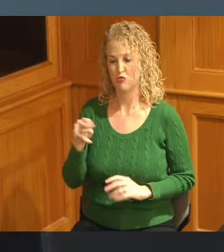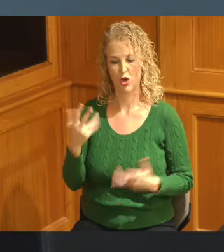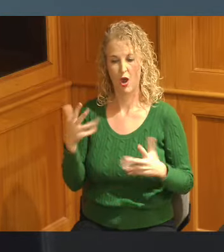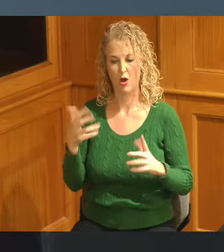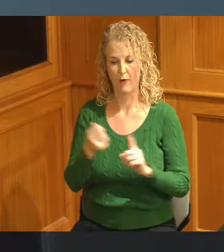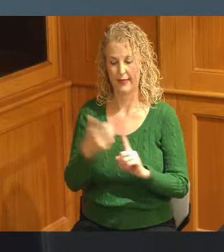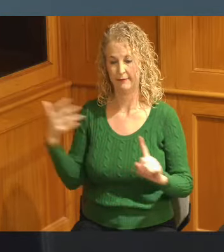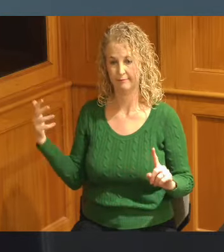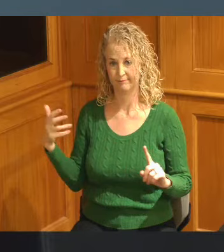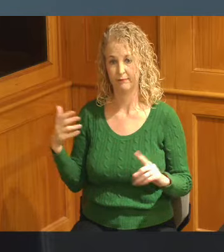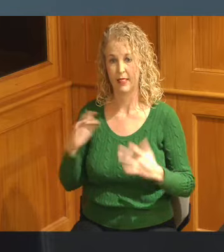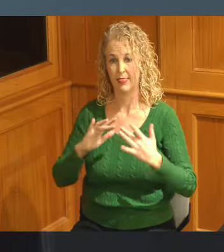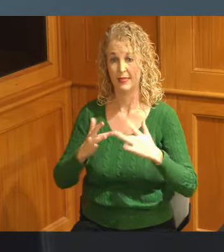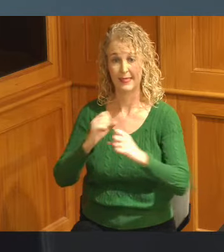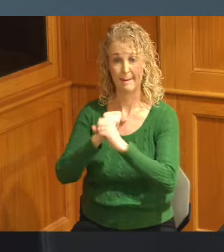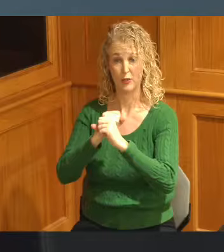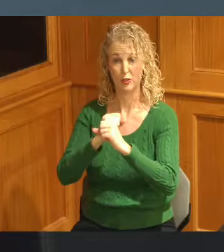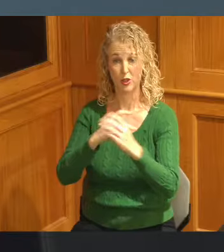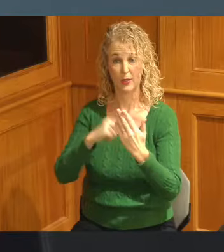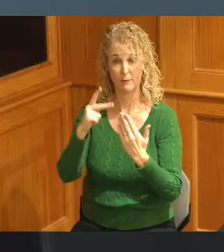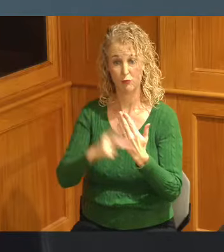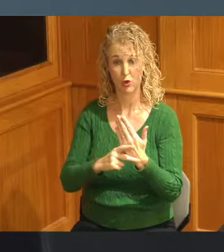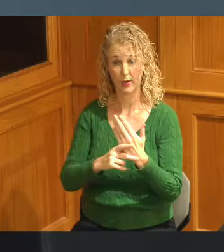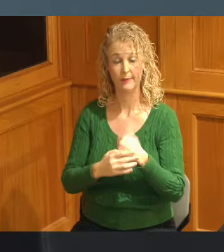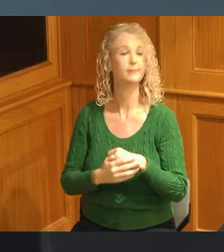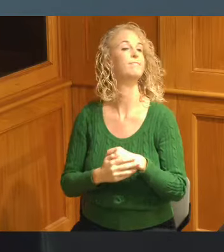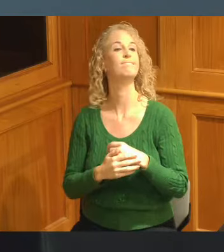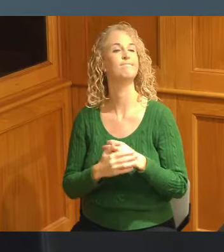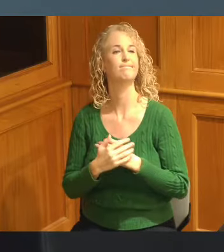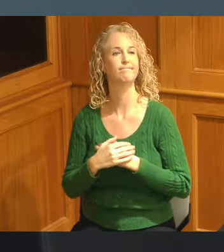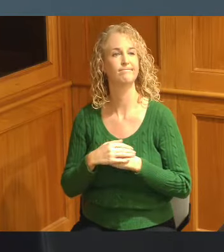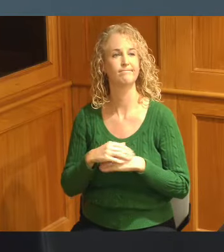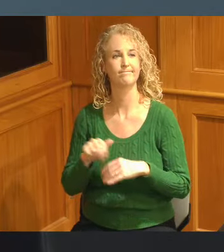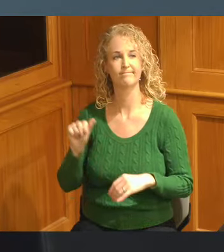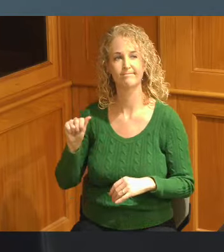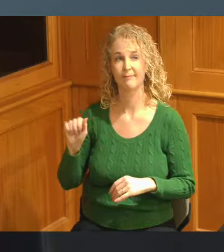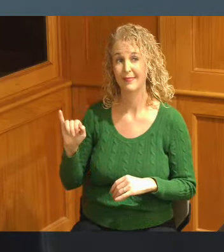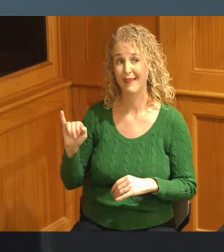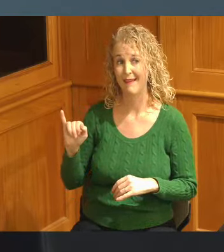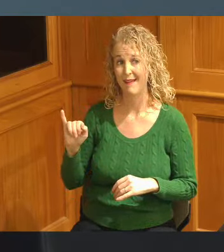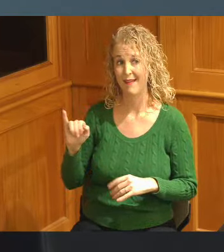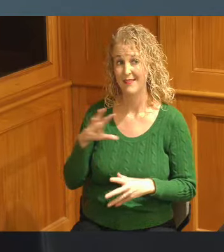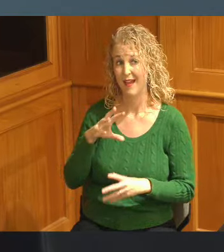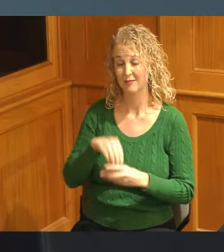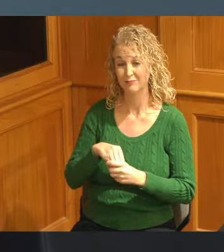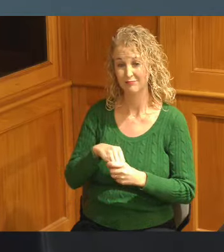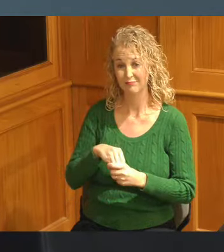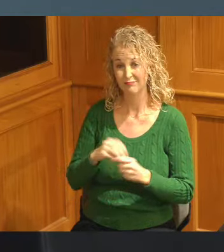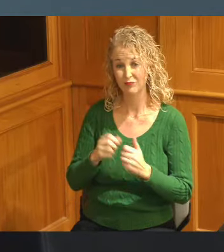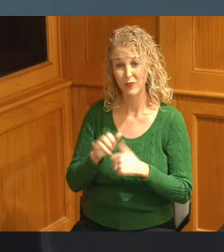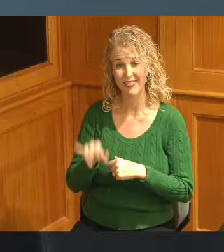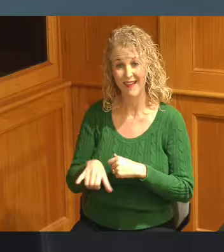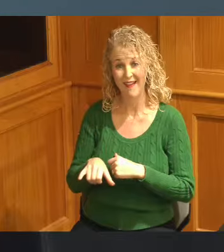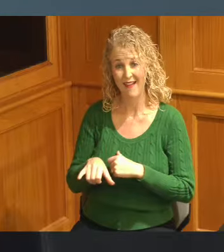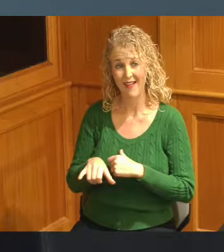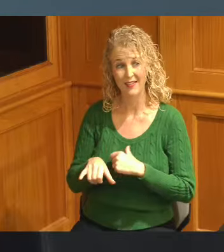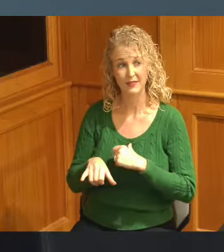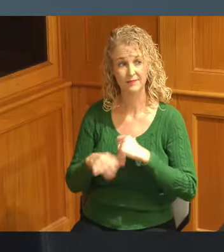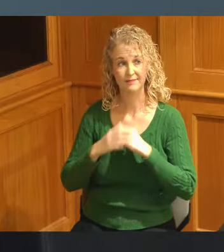the cyber security program I don't know is AI included in our cyber security program because I